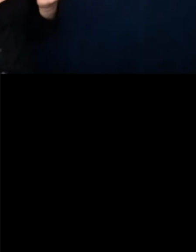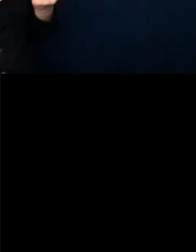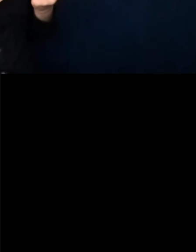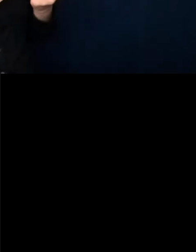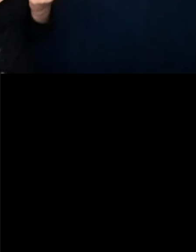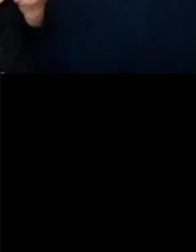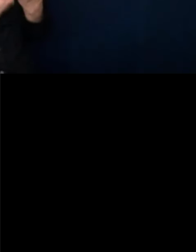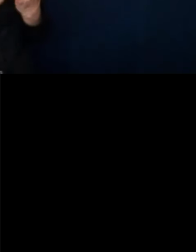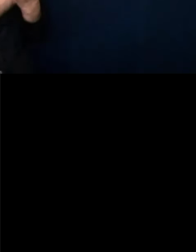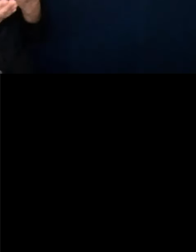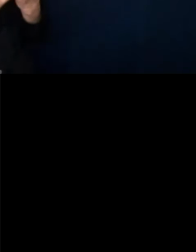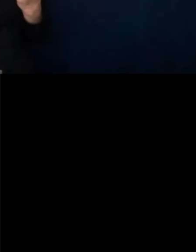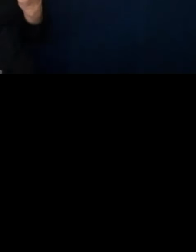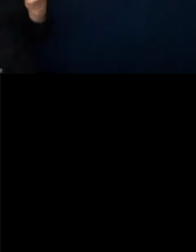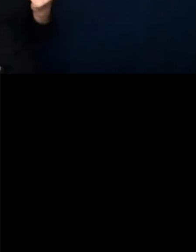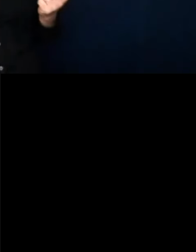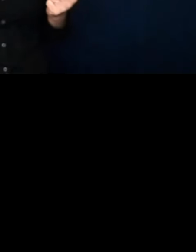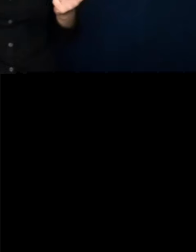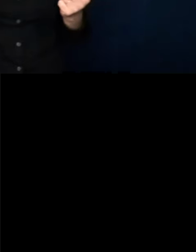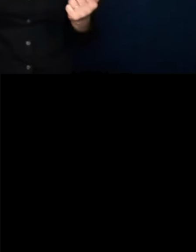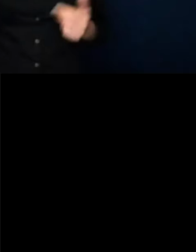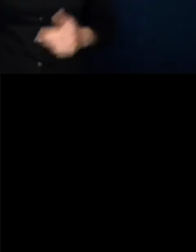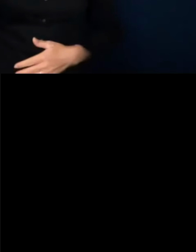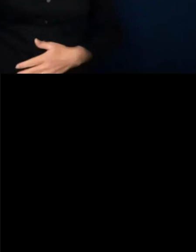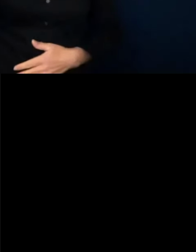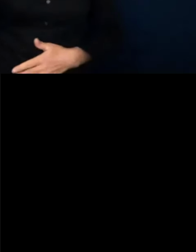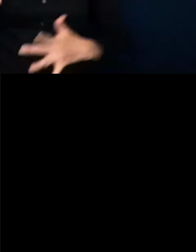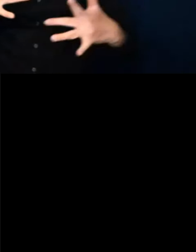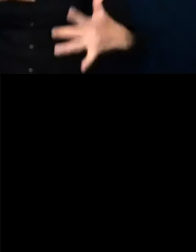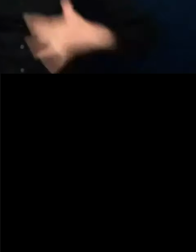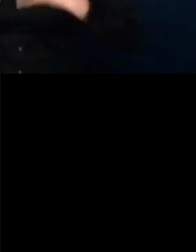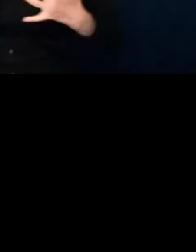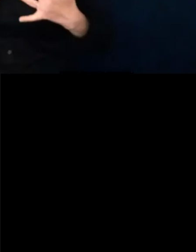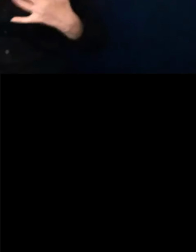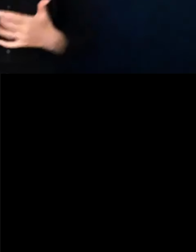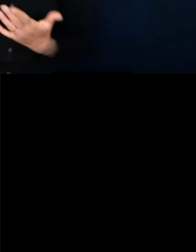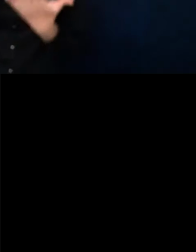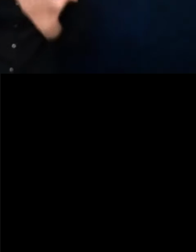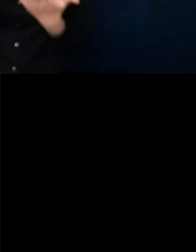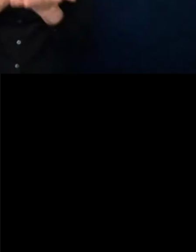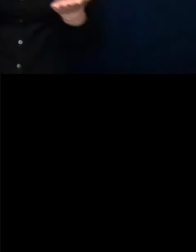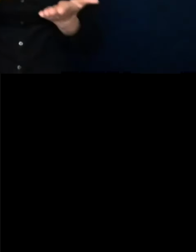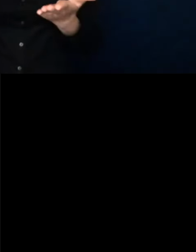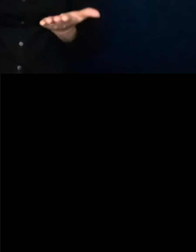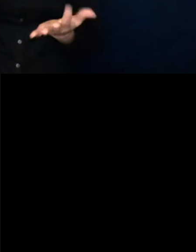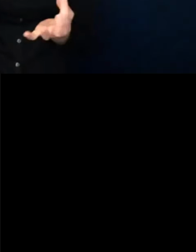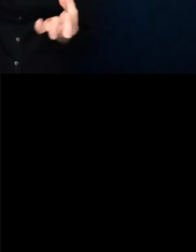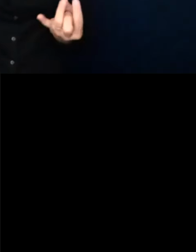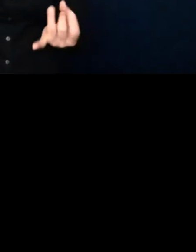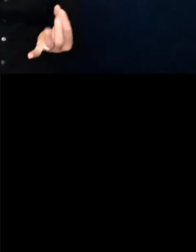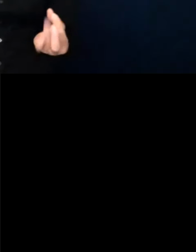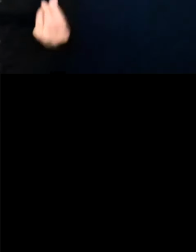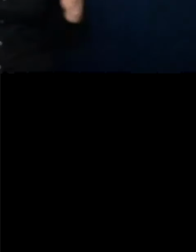this is radical and exciting, and thank you all for like all the thought that has gone into this thus far,